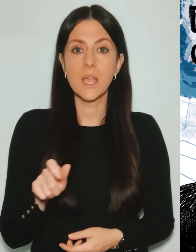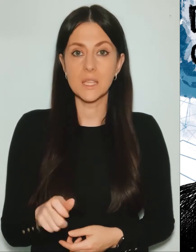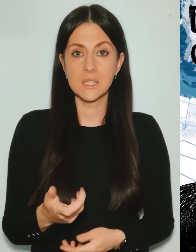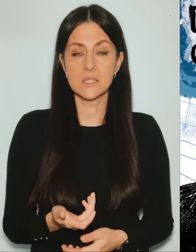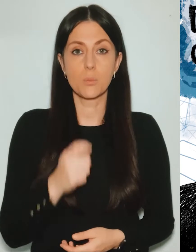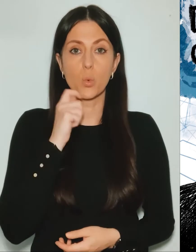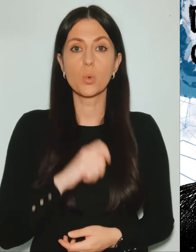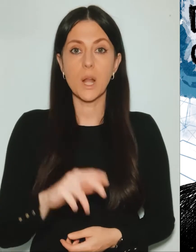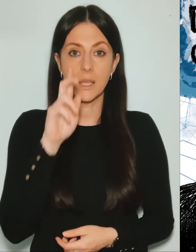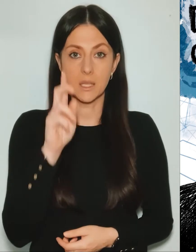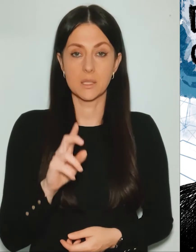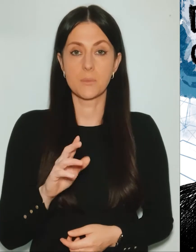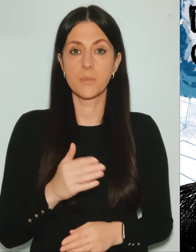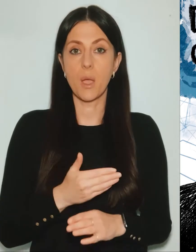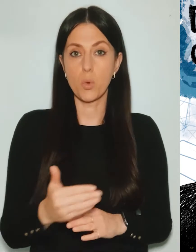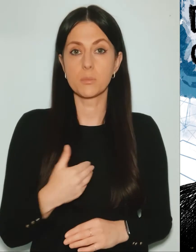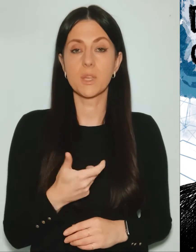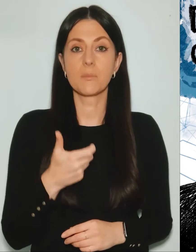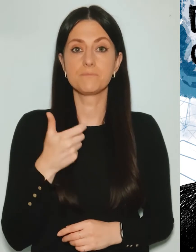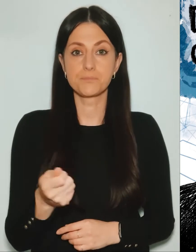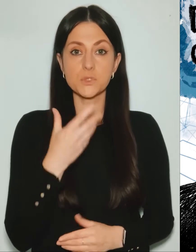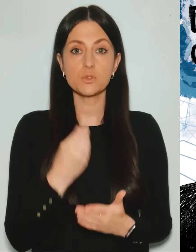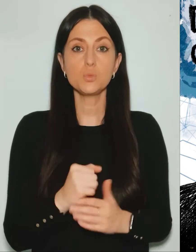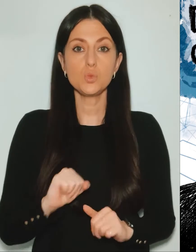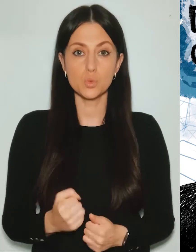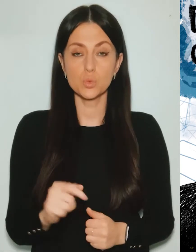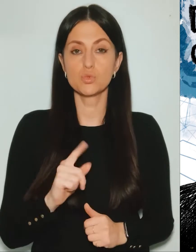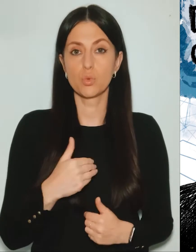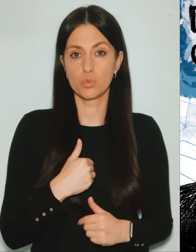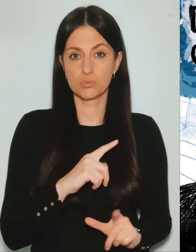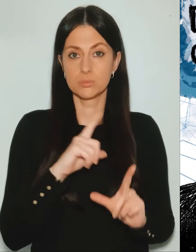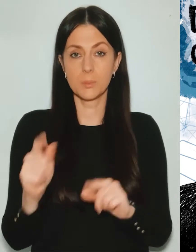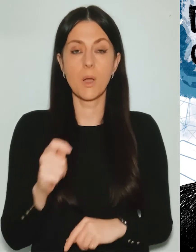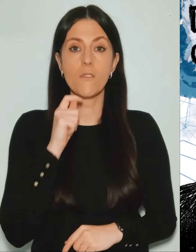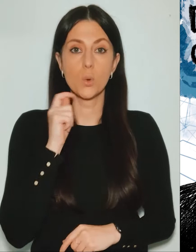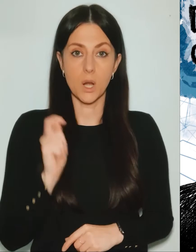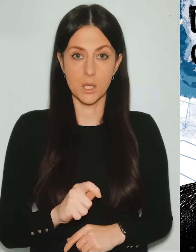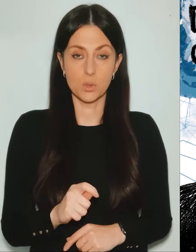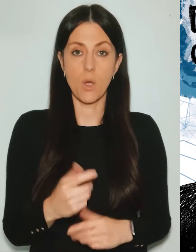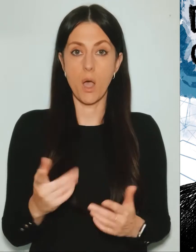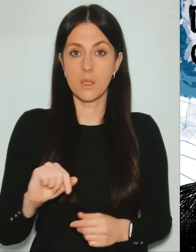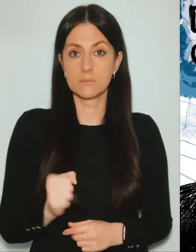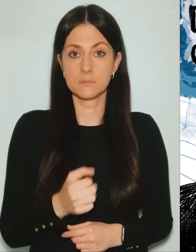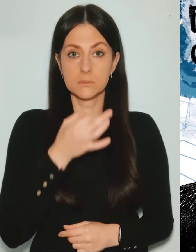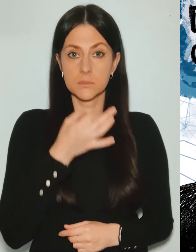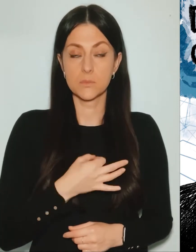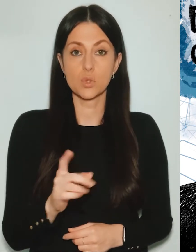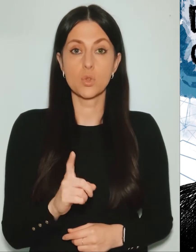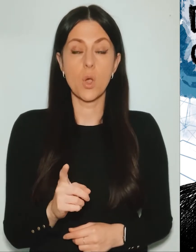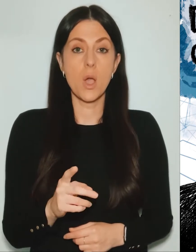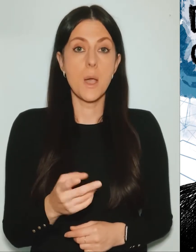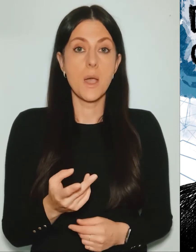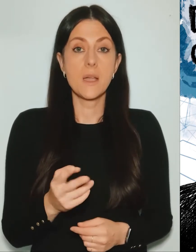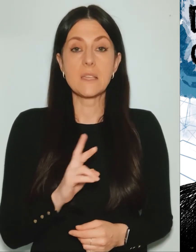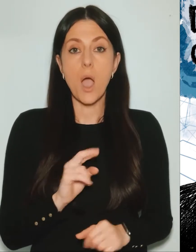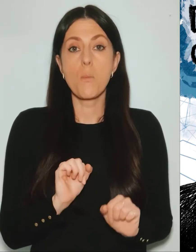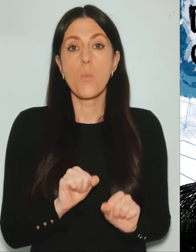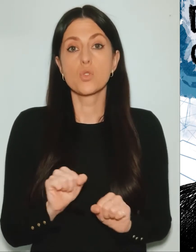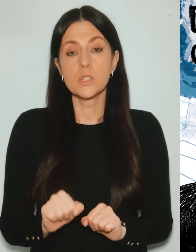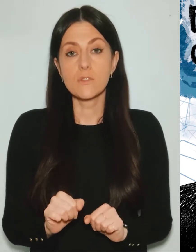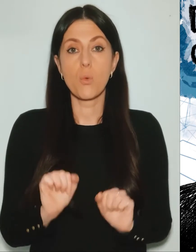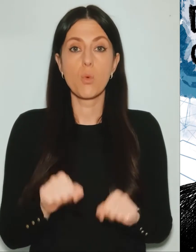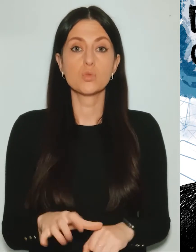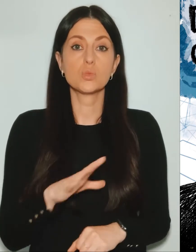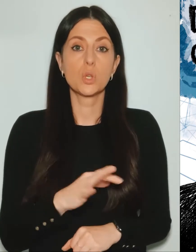Then I wrote to my friend that I wanted to come to Ukraine, but he said that I might be useful here.